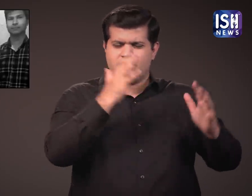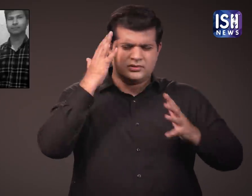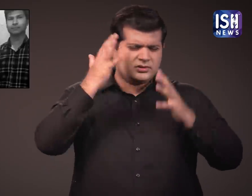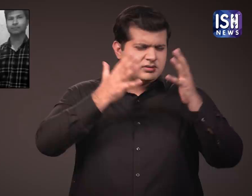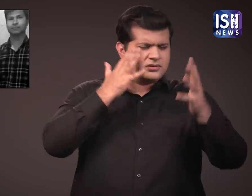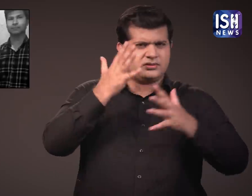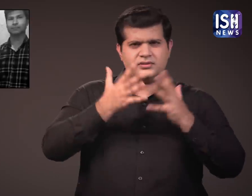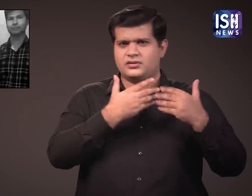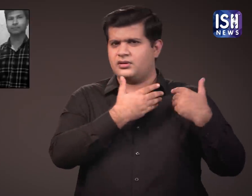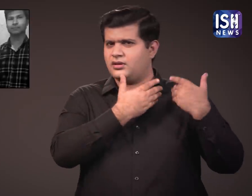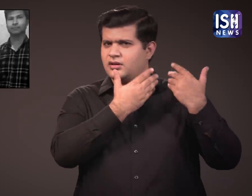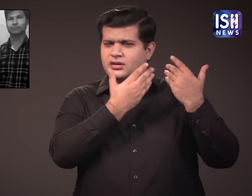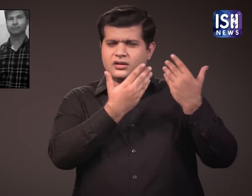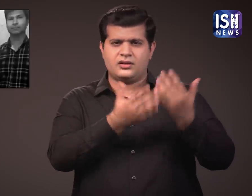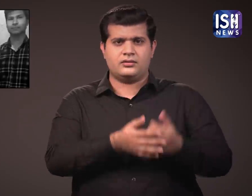They have been worried sick since then.